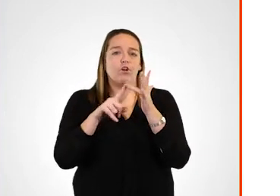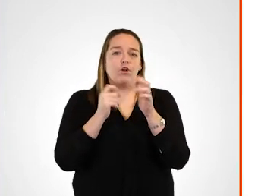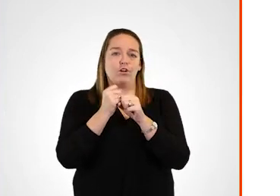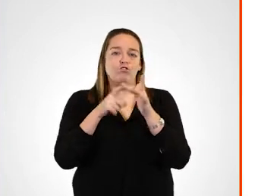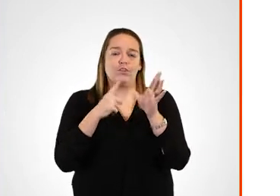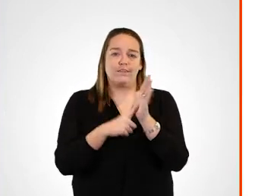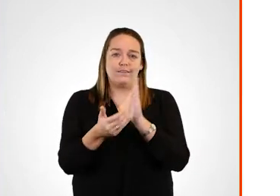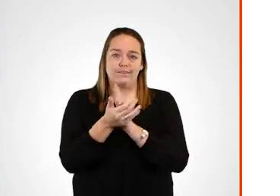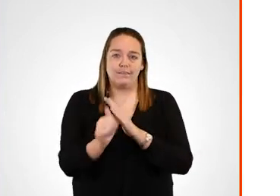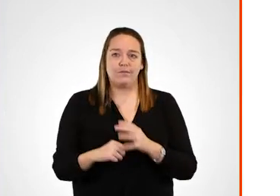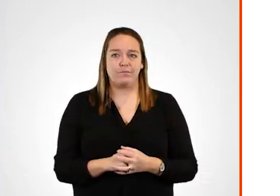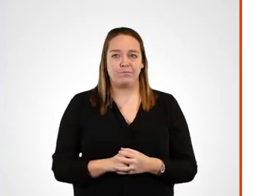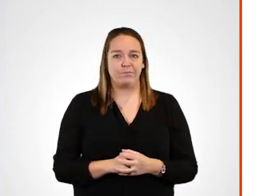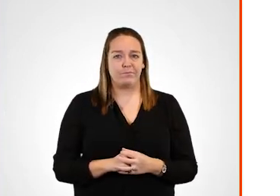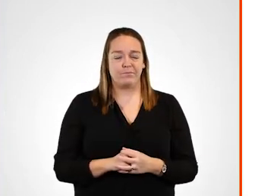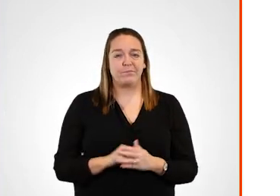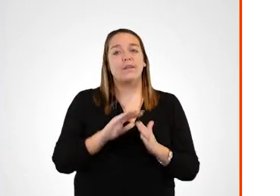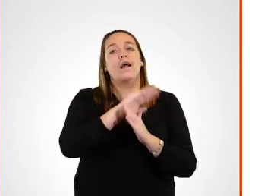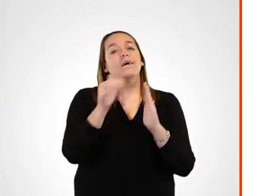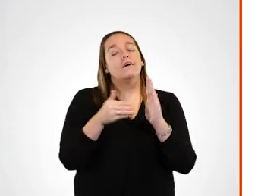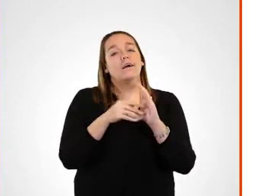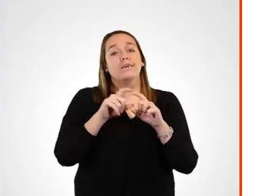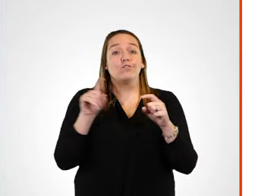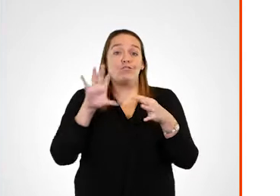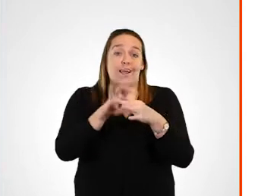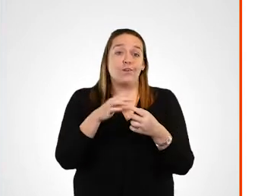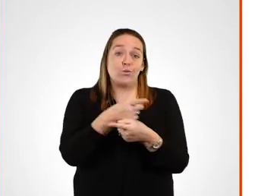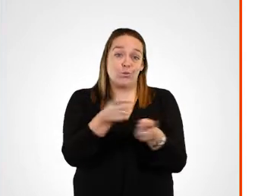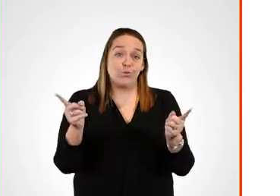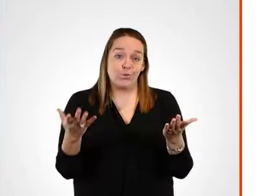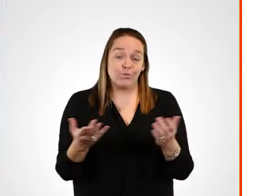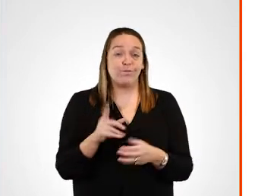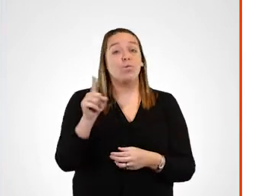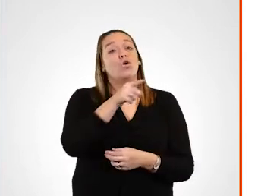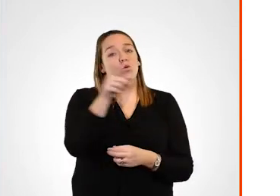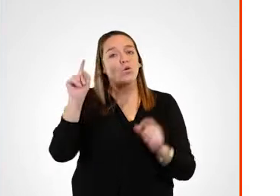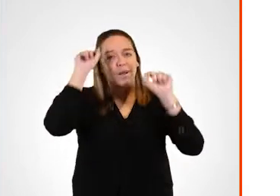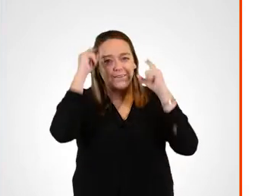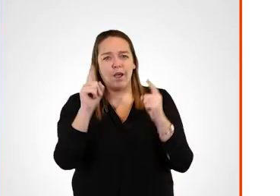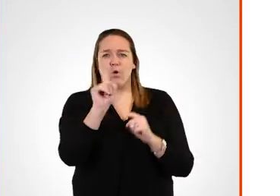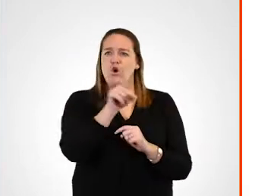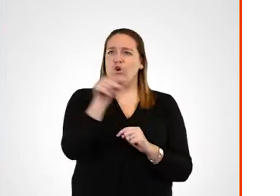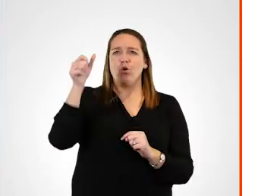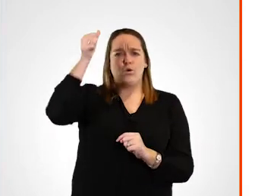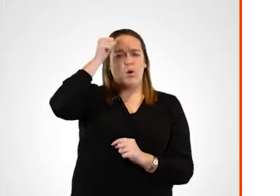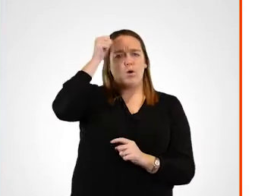And then the fourth one is related to you. Your understanding, your knowledge base and your experiences